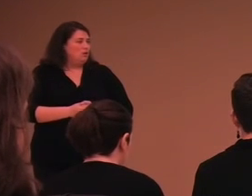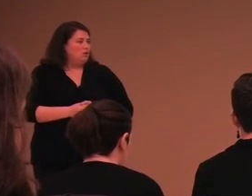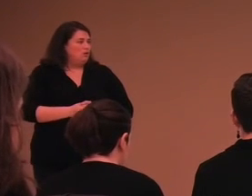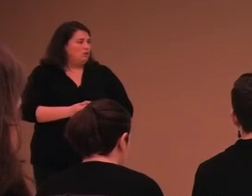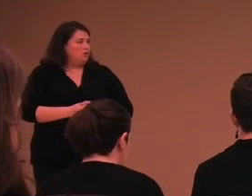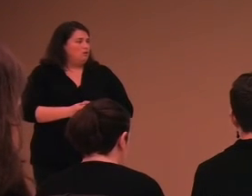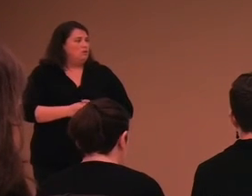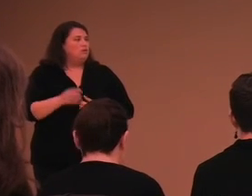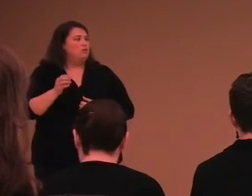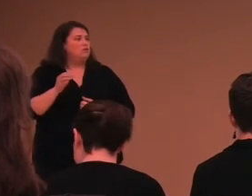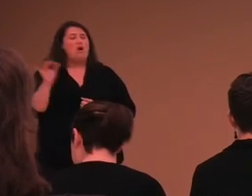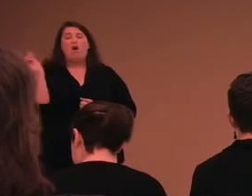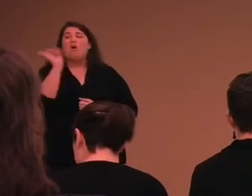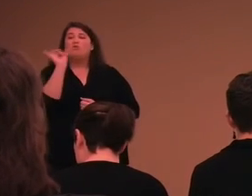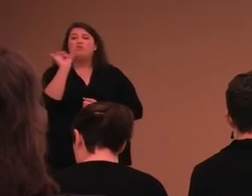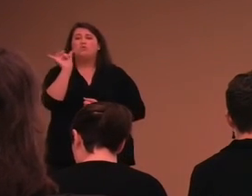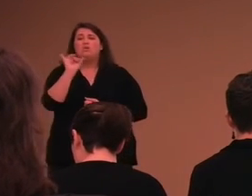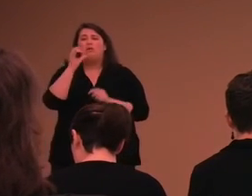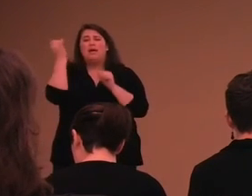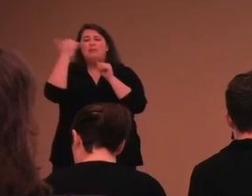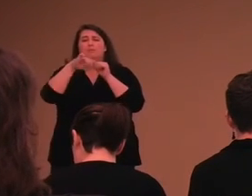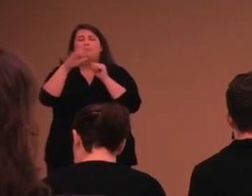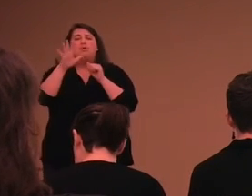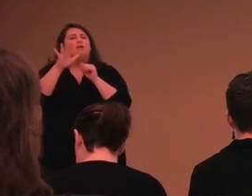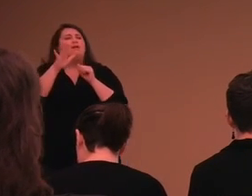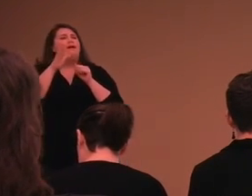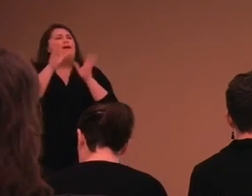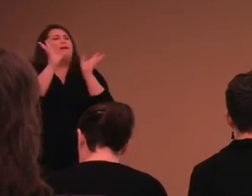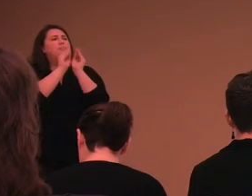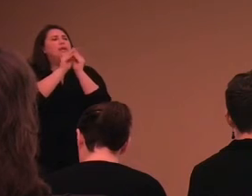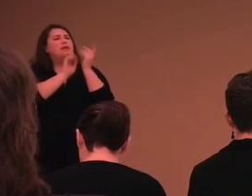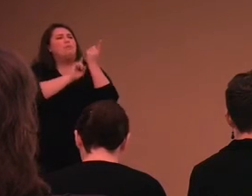Also I I remember I had a meeting with another museum